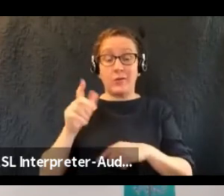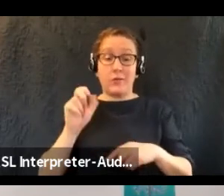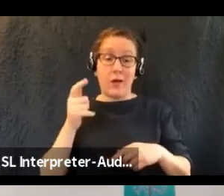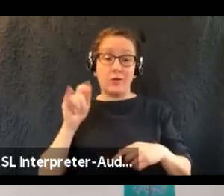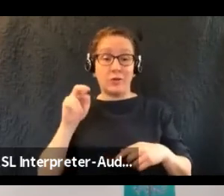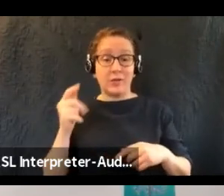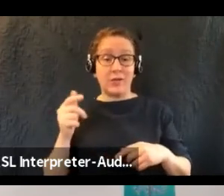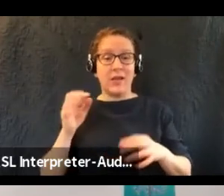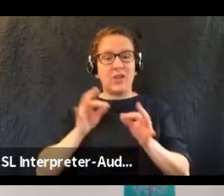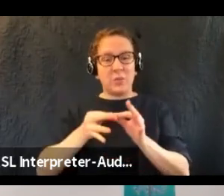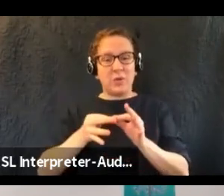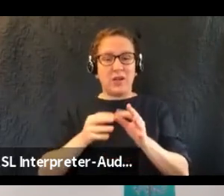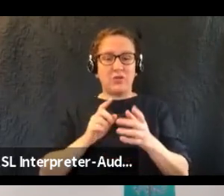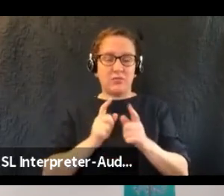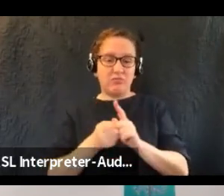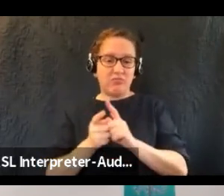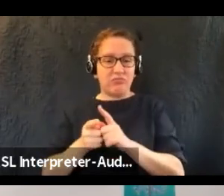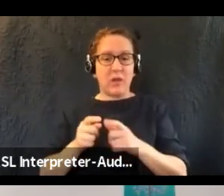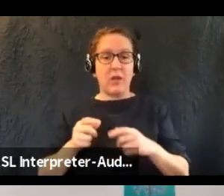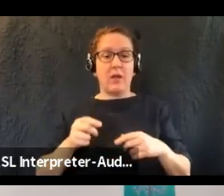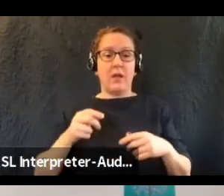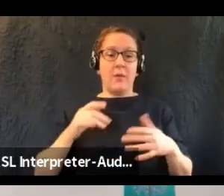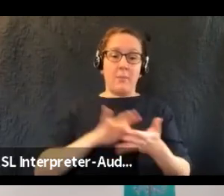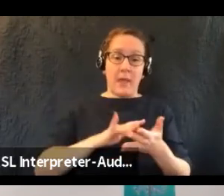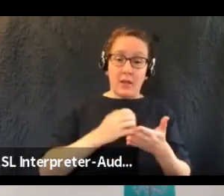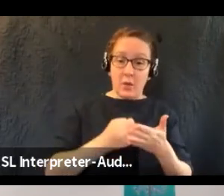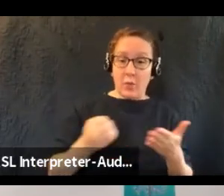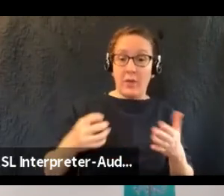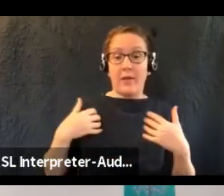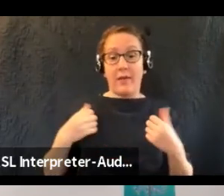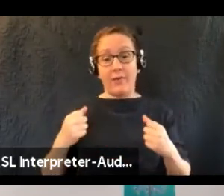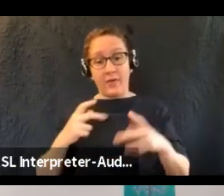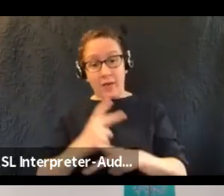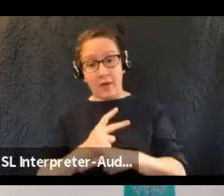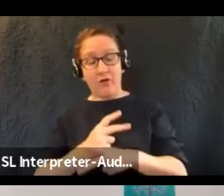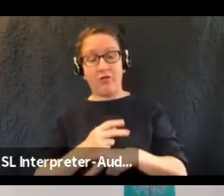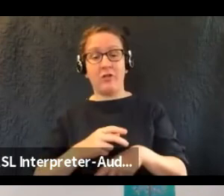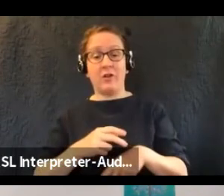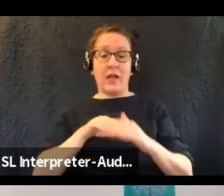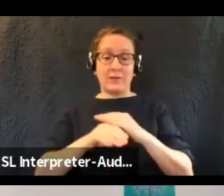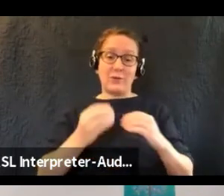equipment providers, health care providers, access to food and cultural activities.